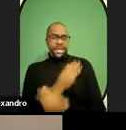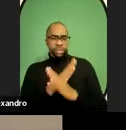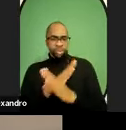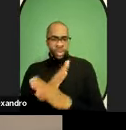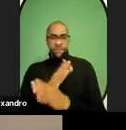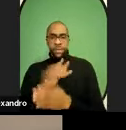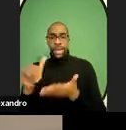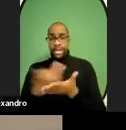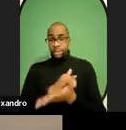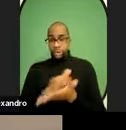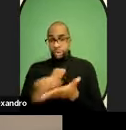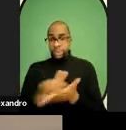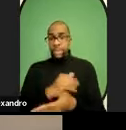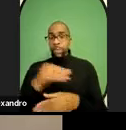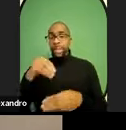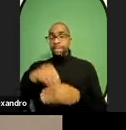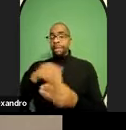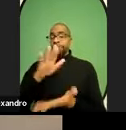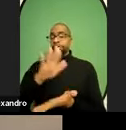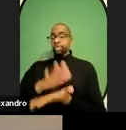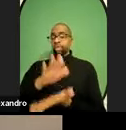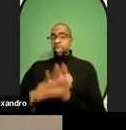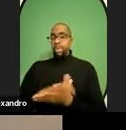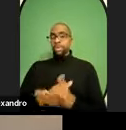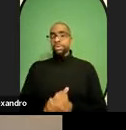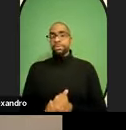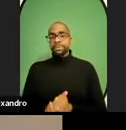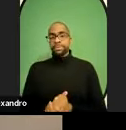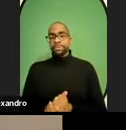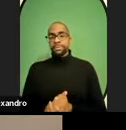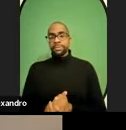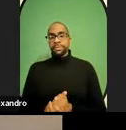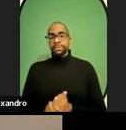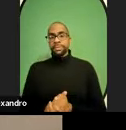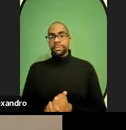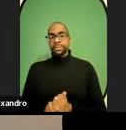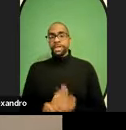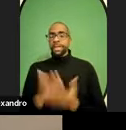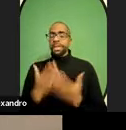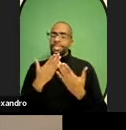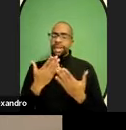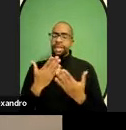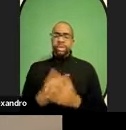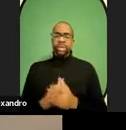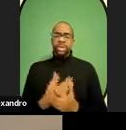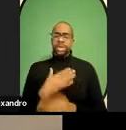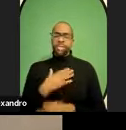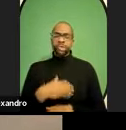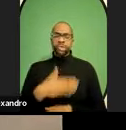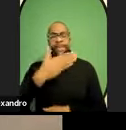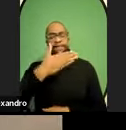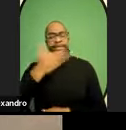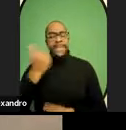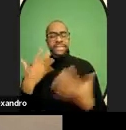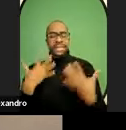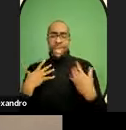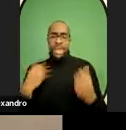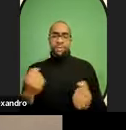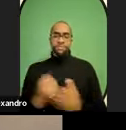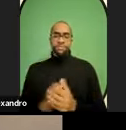covered and the Vaccine in new York City and in new York City Schools. We're very grateful. And we were We're very grateful, and we wish all of you, the best of health and